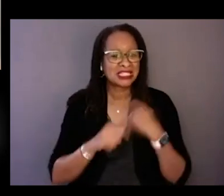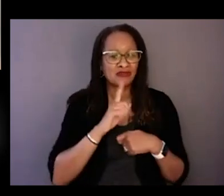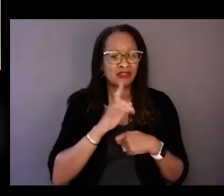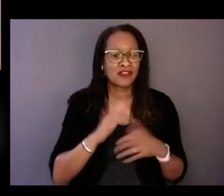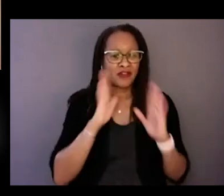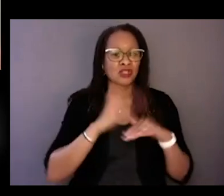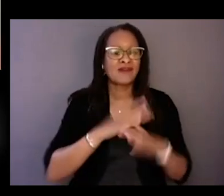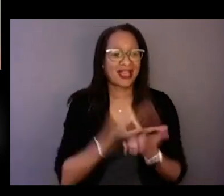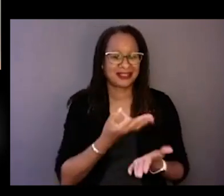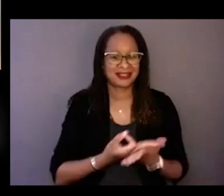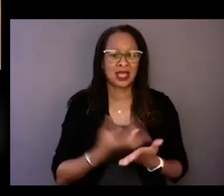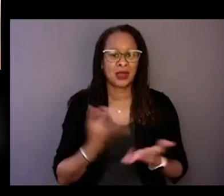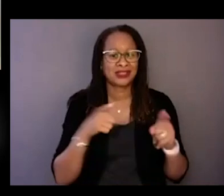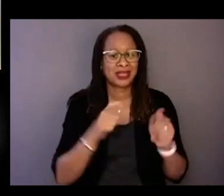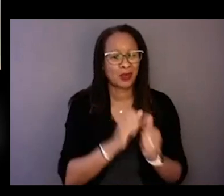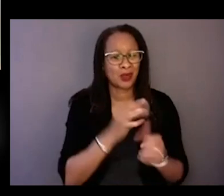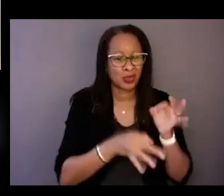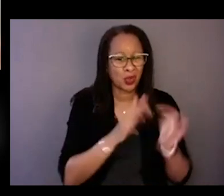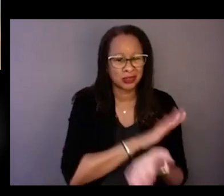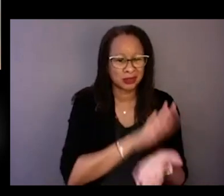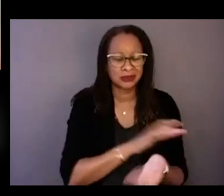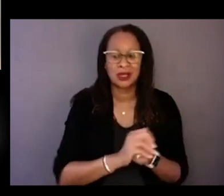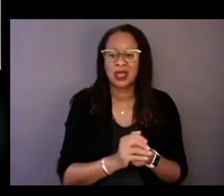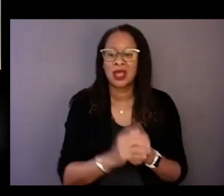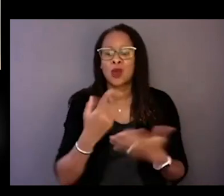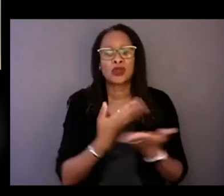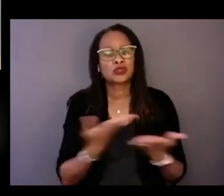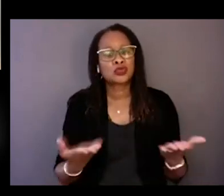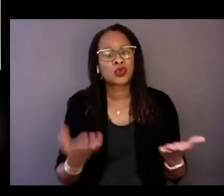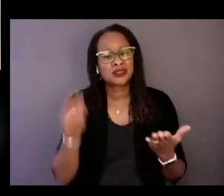what's happening in court documents. What are sources telling us in interviews.